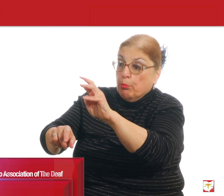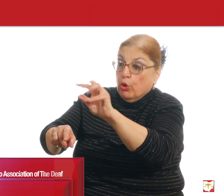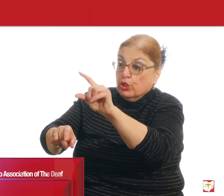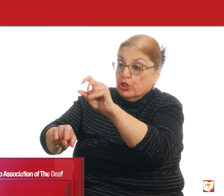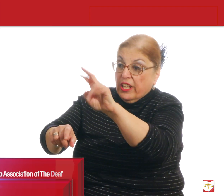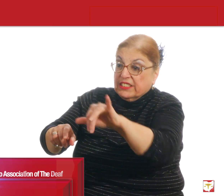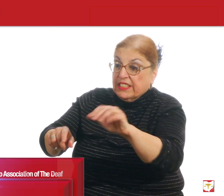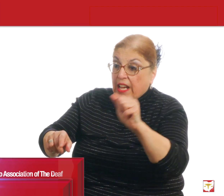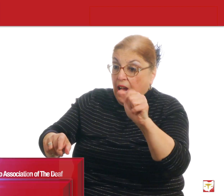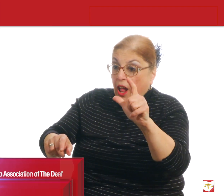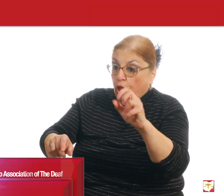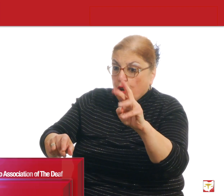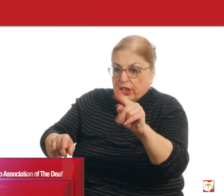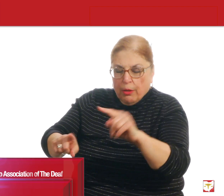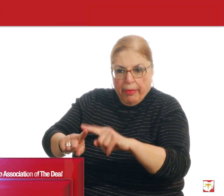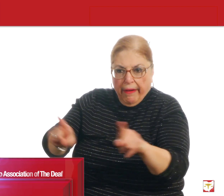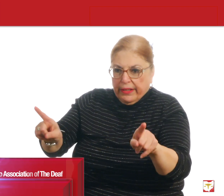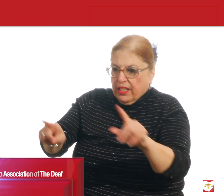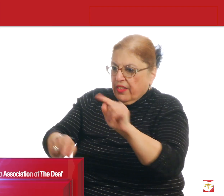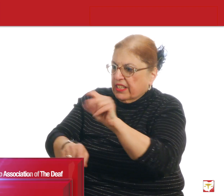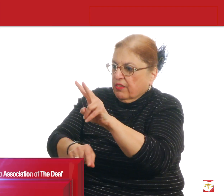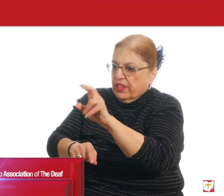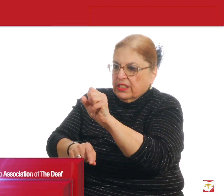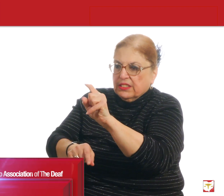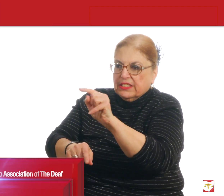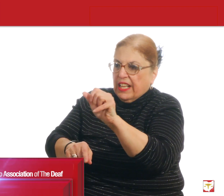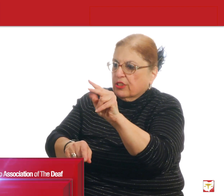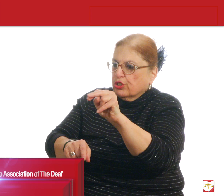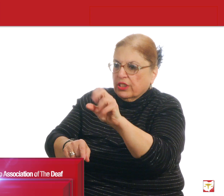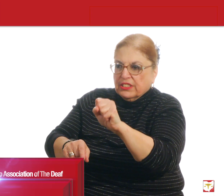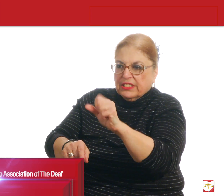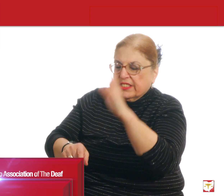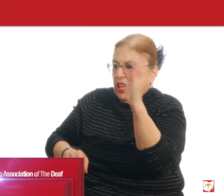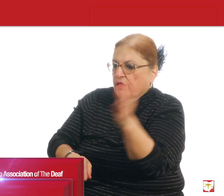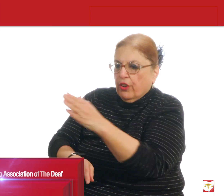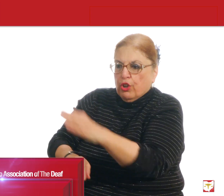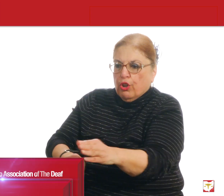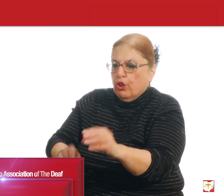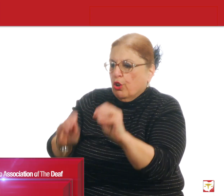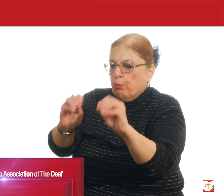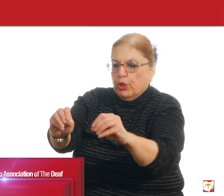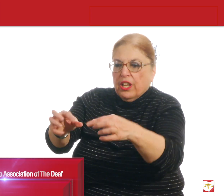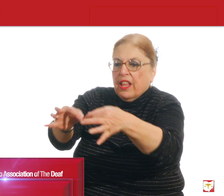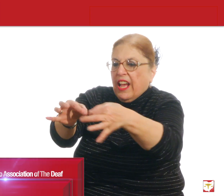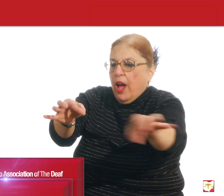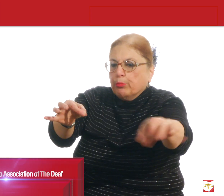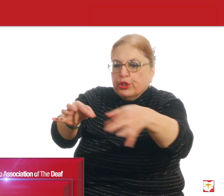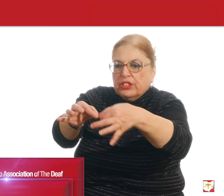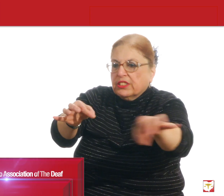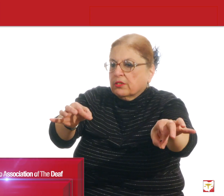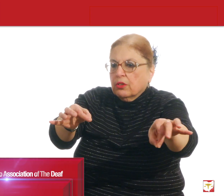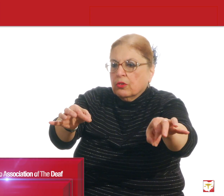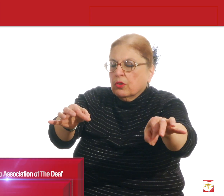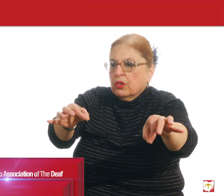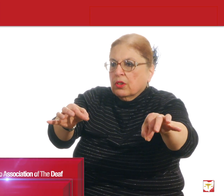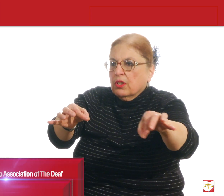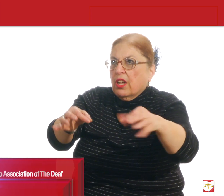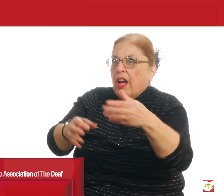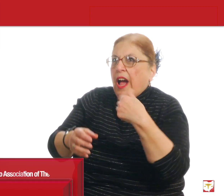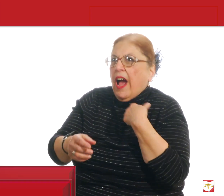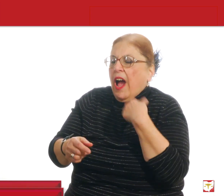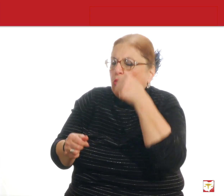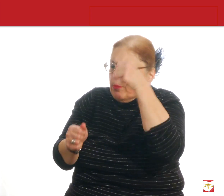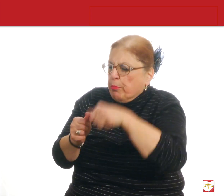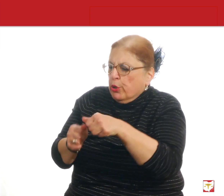They will broadcast emergency alerts but the television station never adds captioning to the alert.